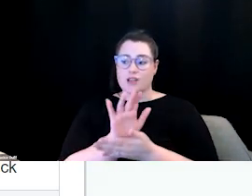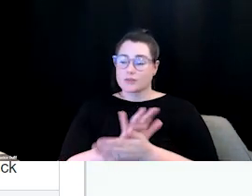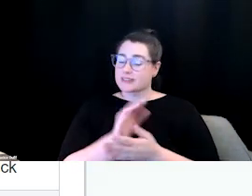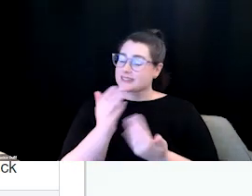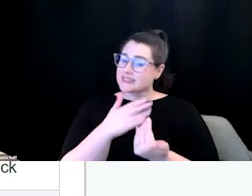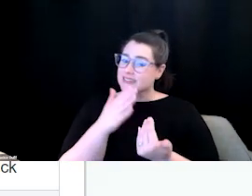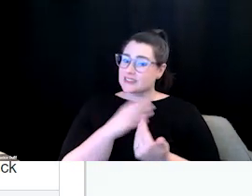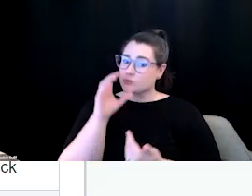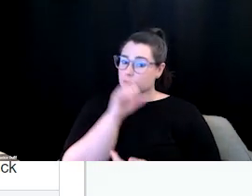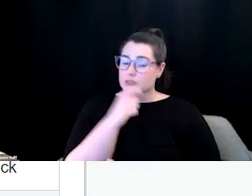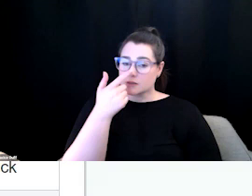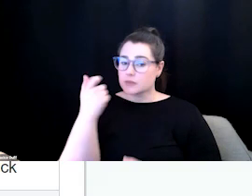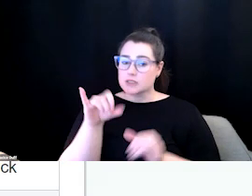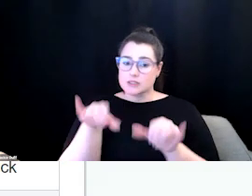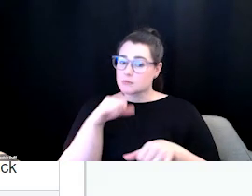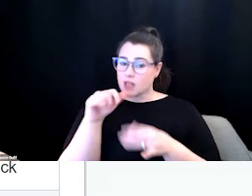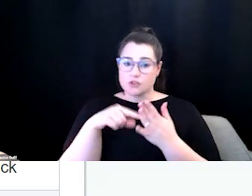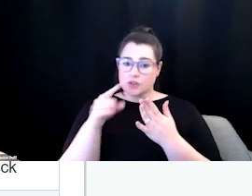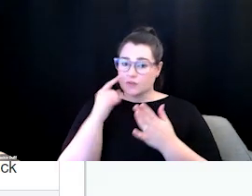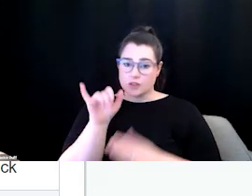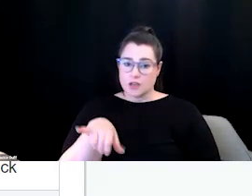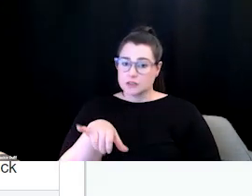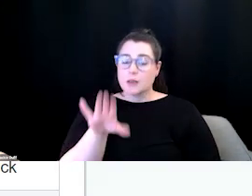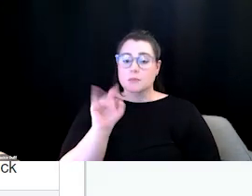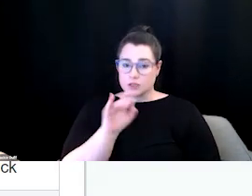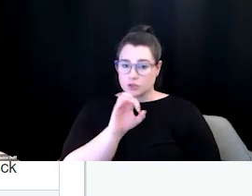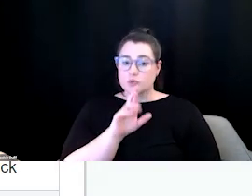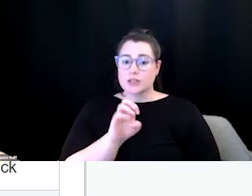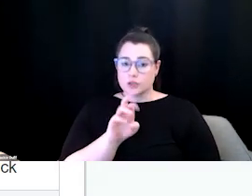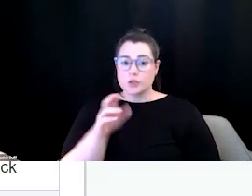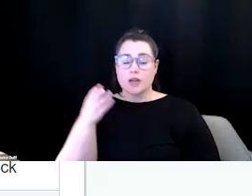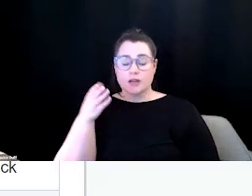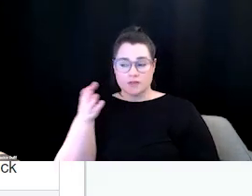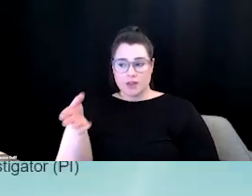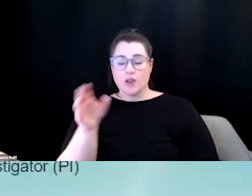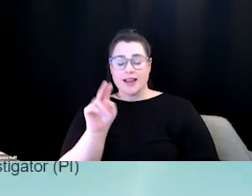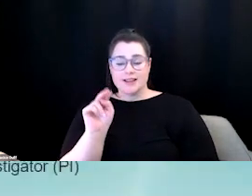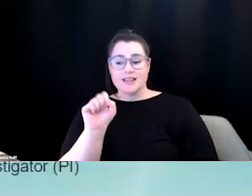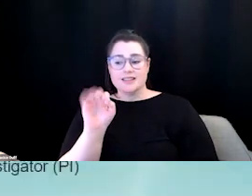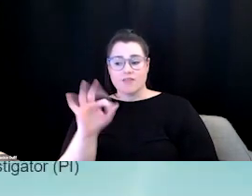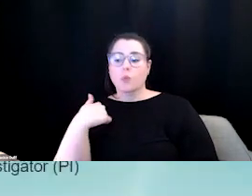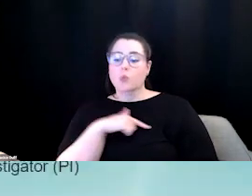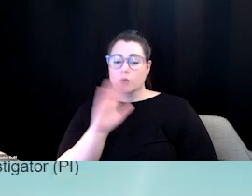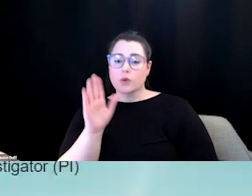But the solicitation for CAREER is checking for it at NSF. So click on Other Supplemental Documents.